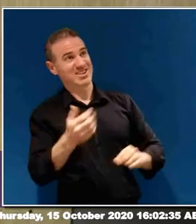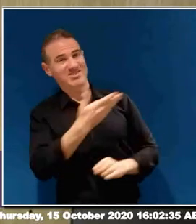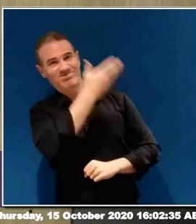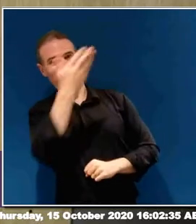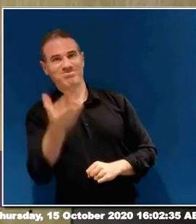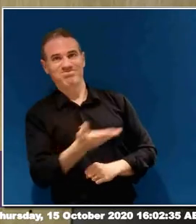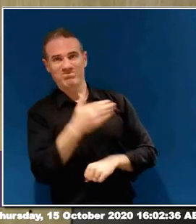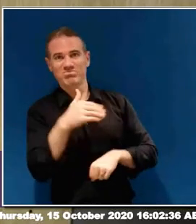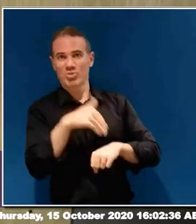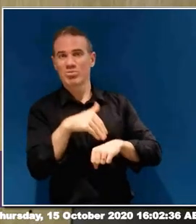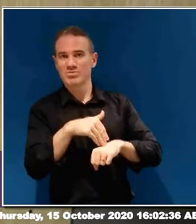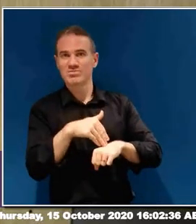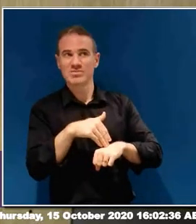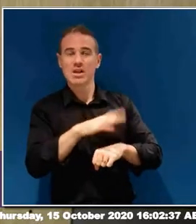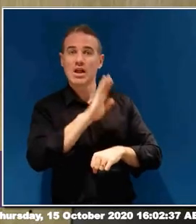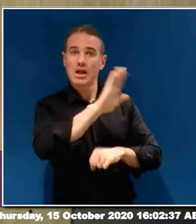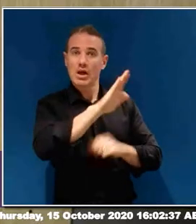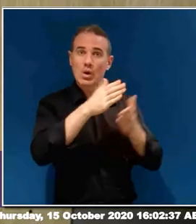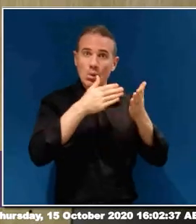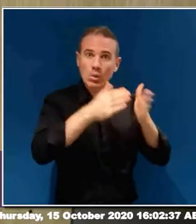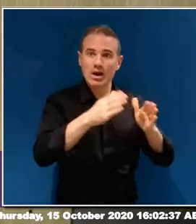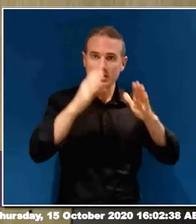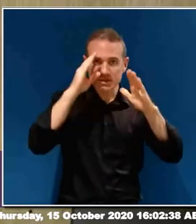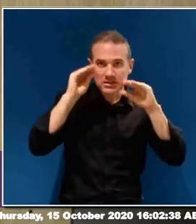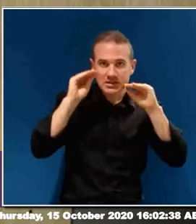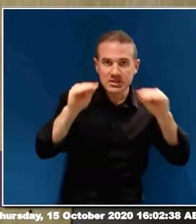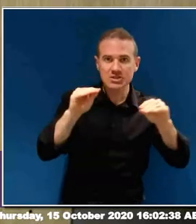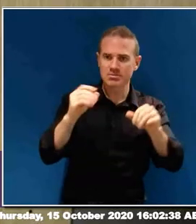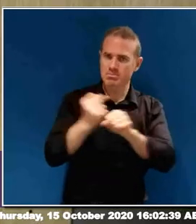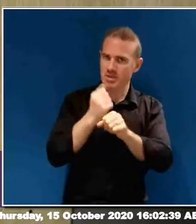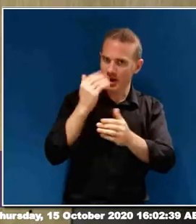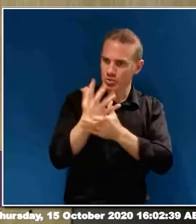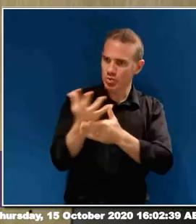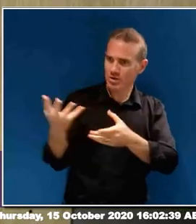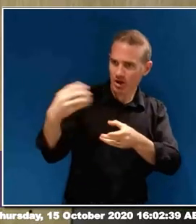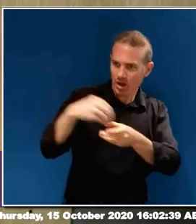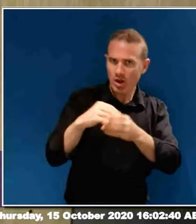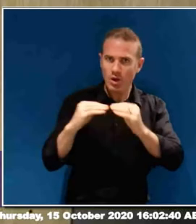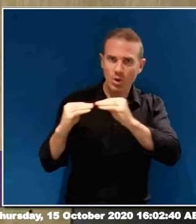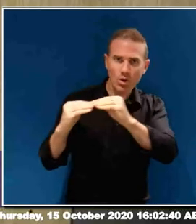And I say that because I fundamentally believe that our